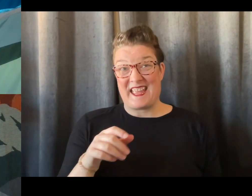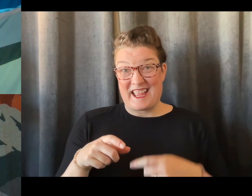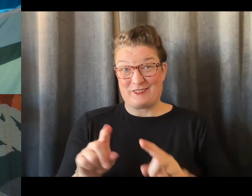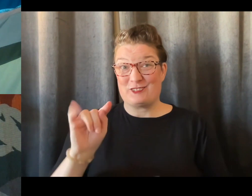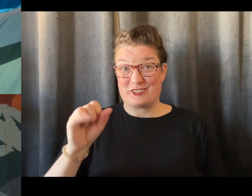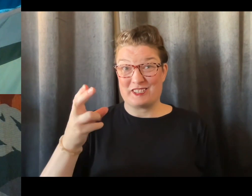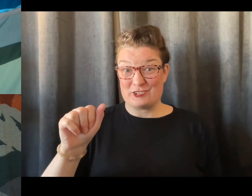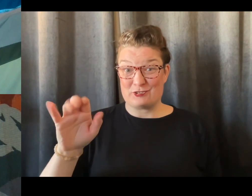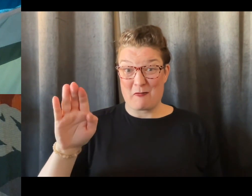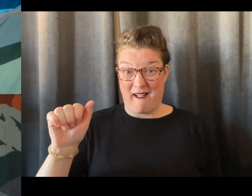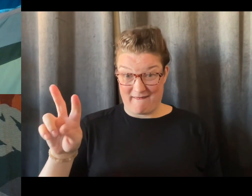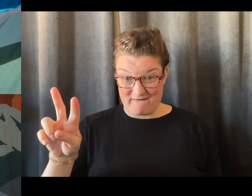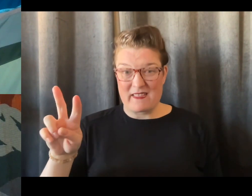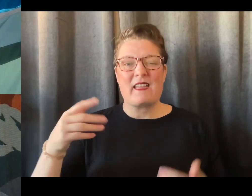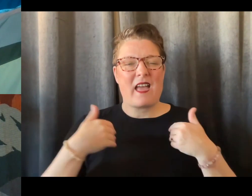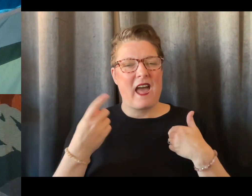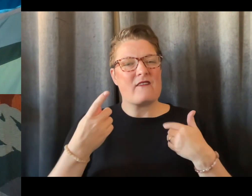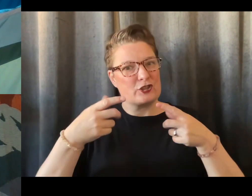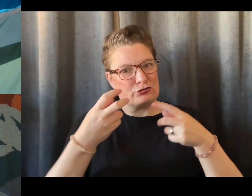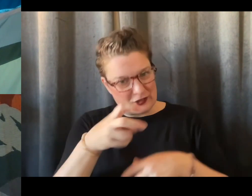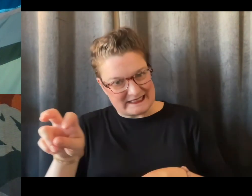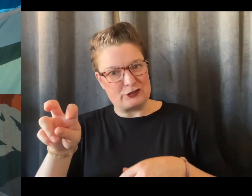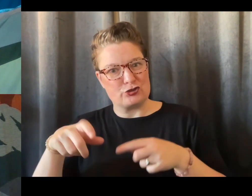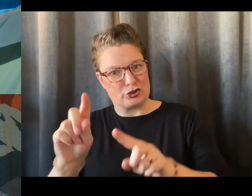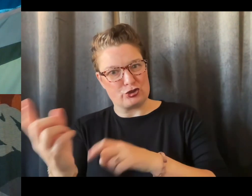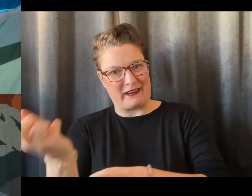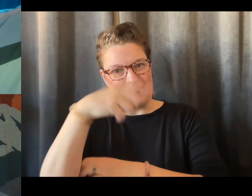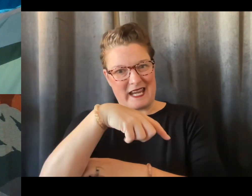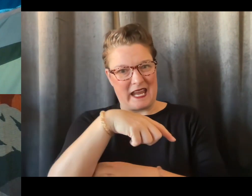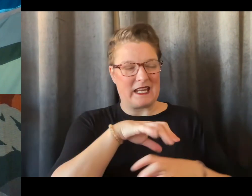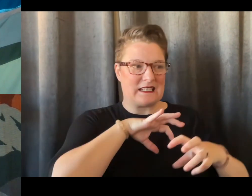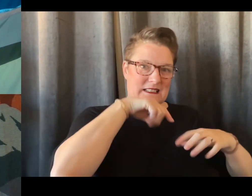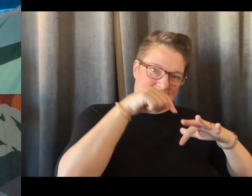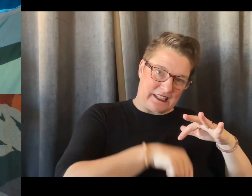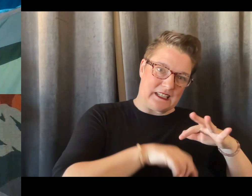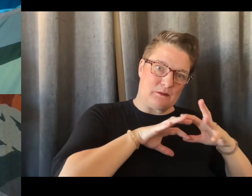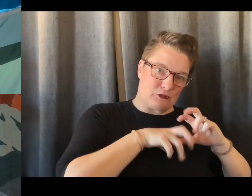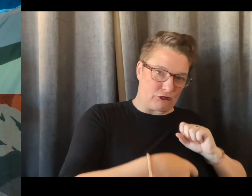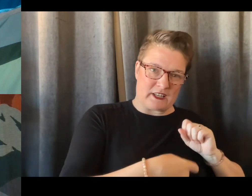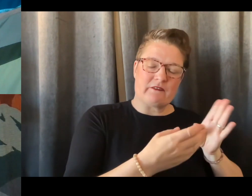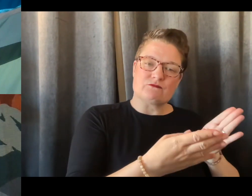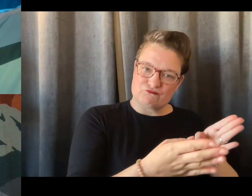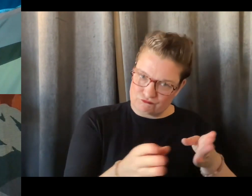transition in the day from this deep grieving into, into what's next.